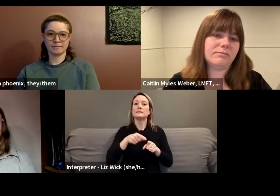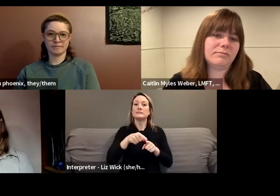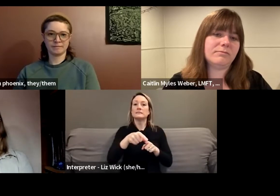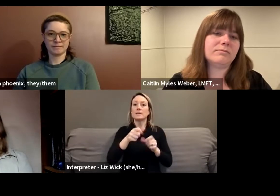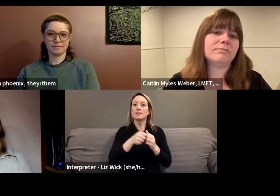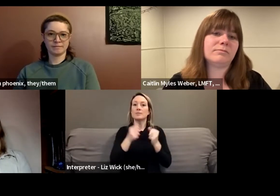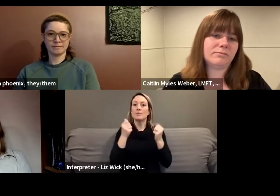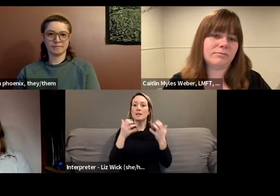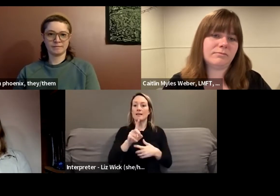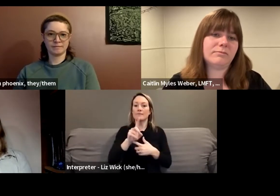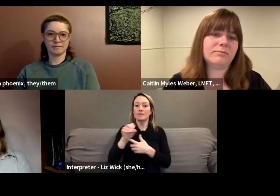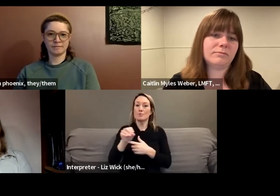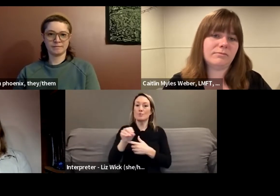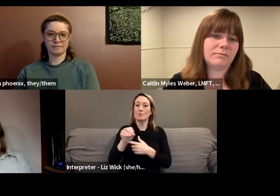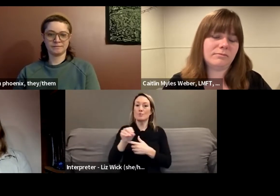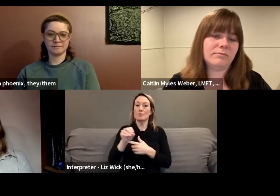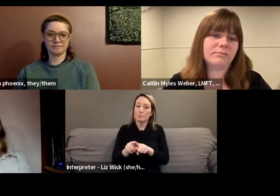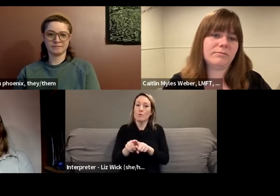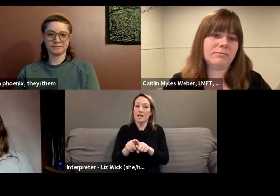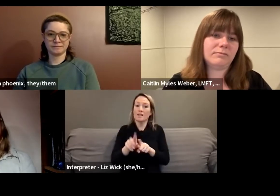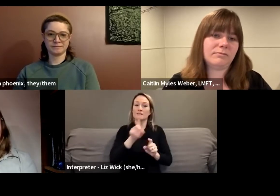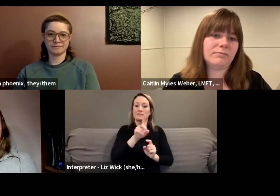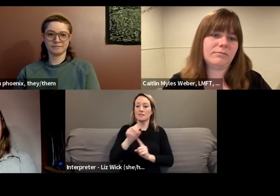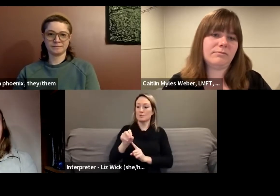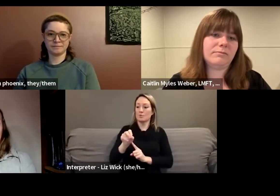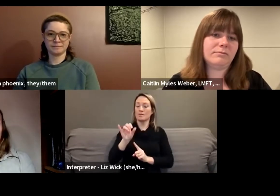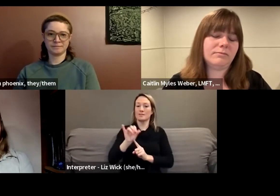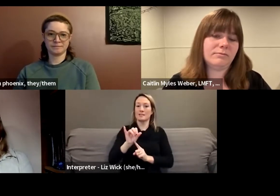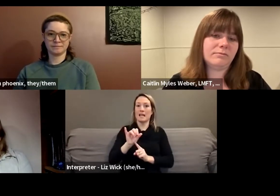that tend to come because a person has trauma,